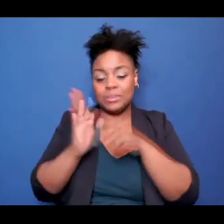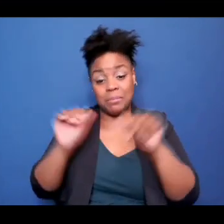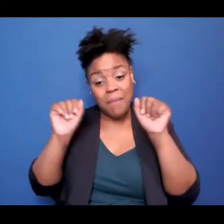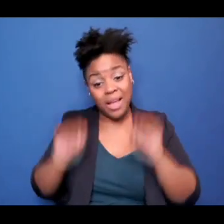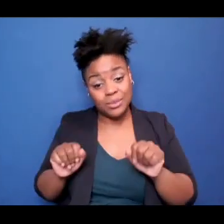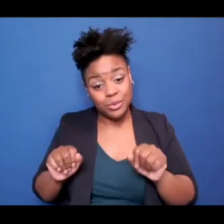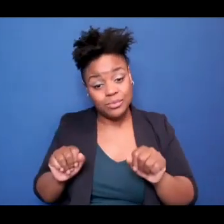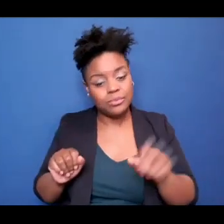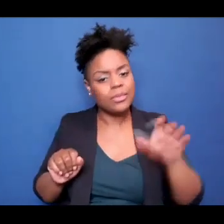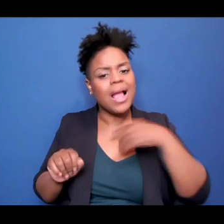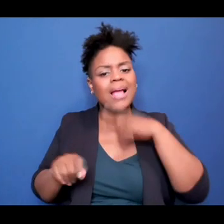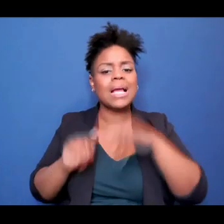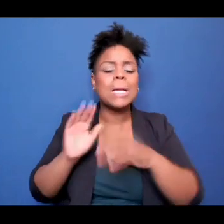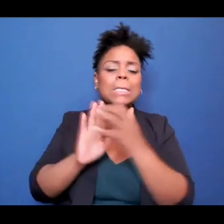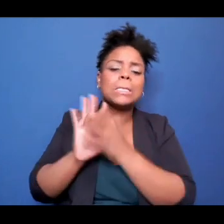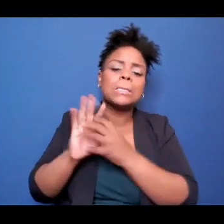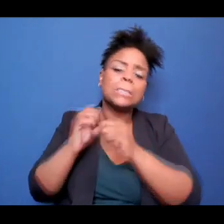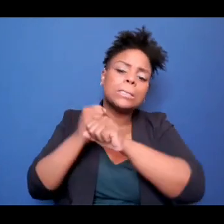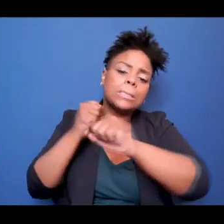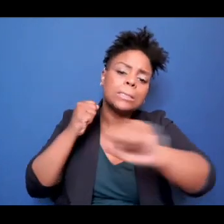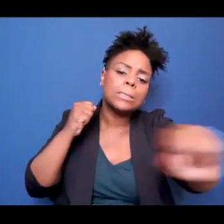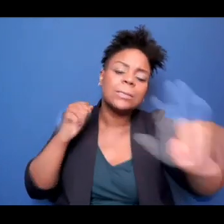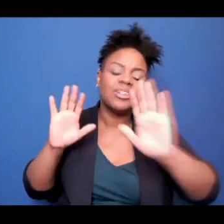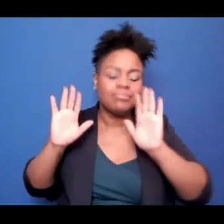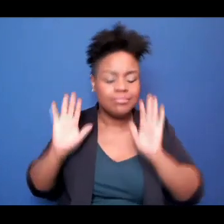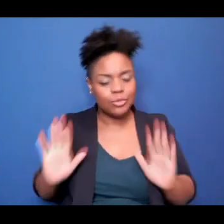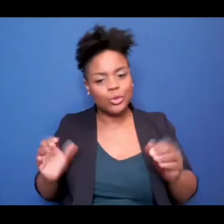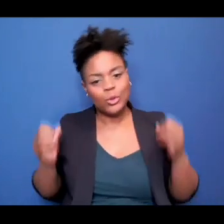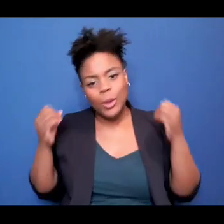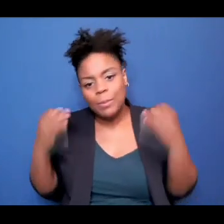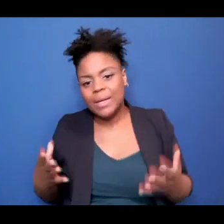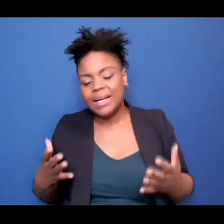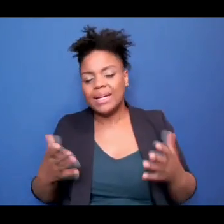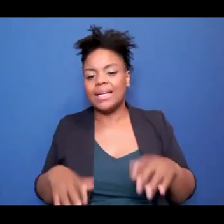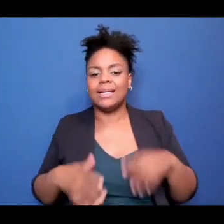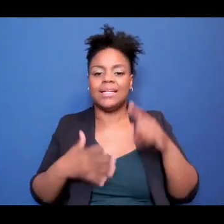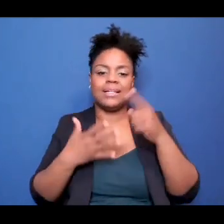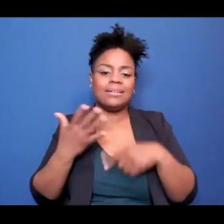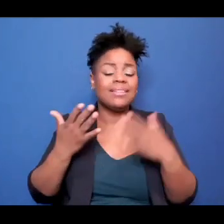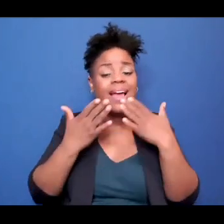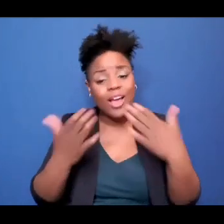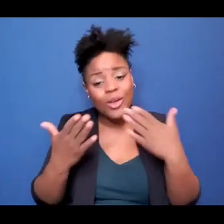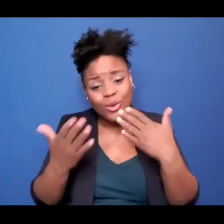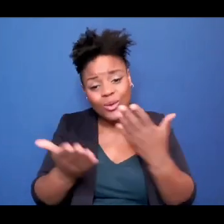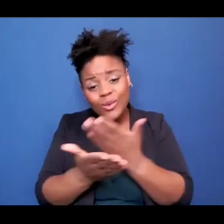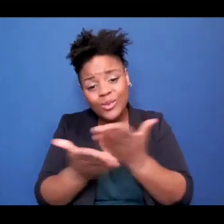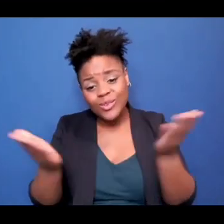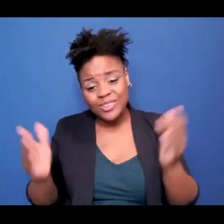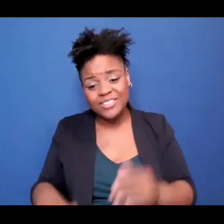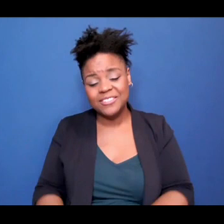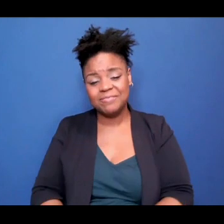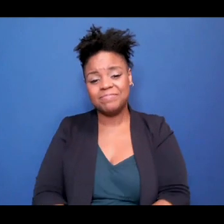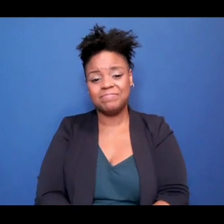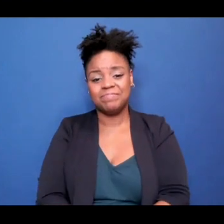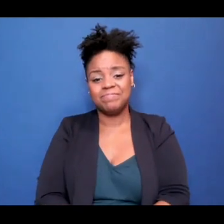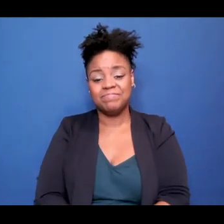RECENT BOOK PROJECTS POSSIBLE. UNFORTUNATELY I CAN'T FIT ALL THE RESEARCH STAFF AND WONDERFUL COLLABORATORS WHO US A CONTRIBUTED BUT THEY HAVE MY